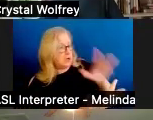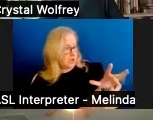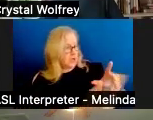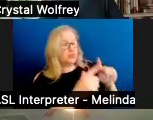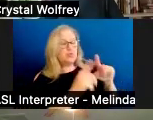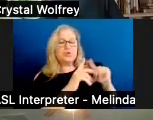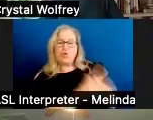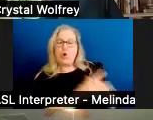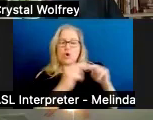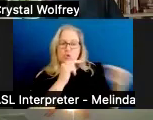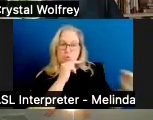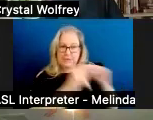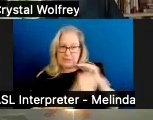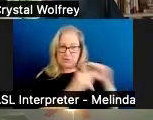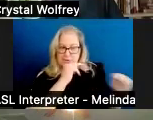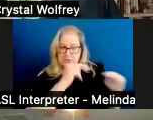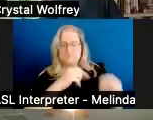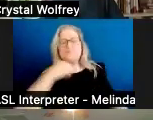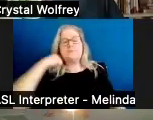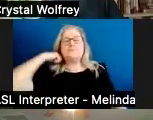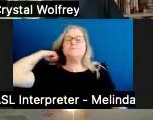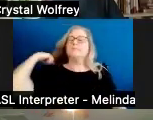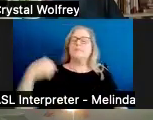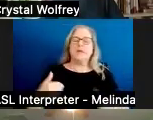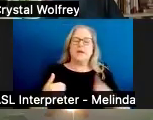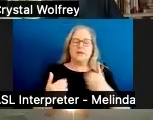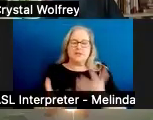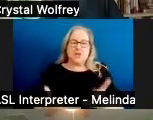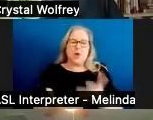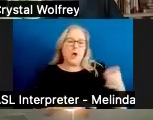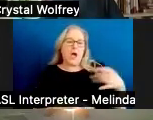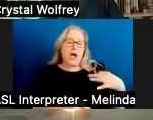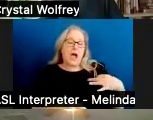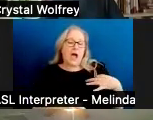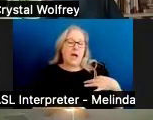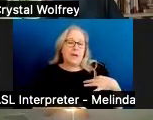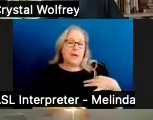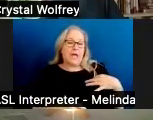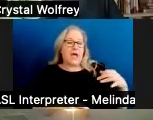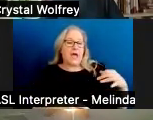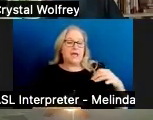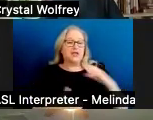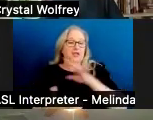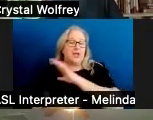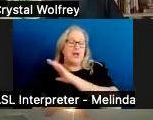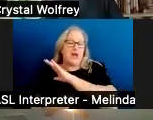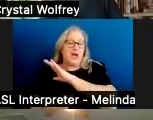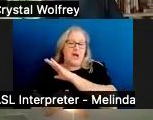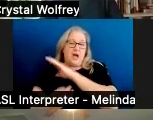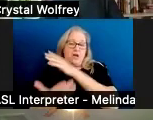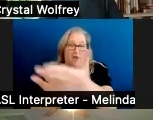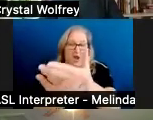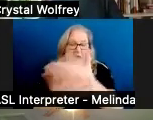Grants Management Specialist involved. So the application now arrives at the specialist. So the Grants Management Specialist has this,